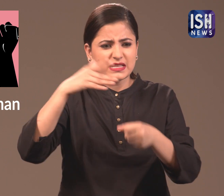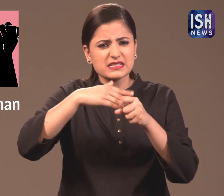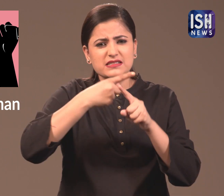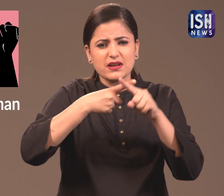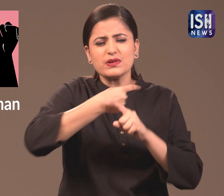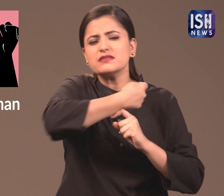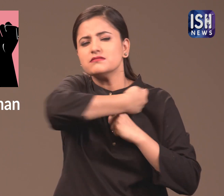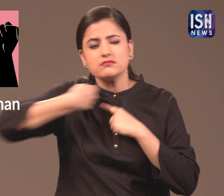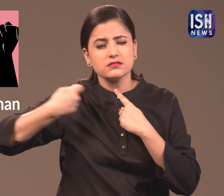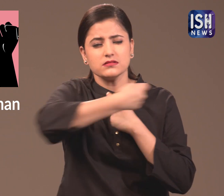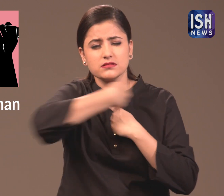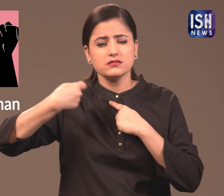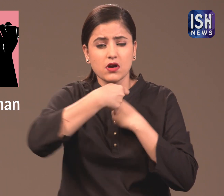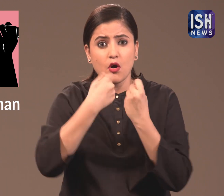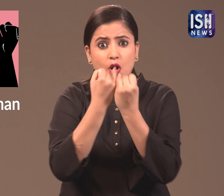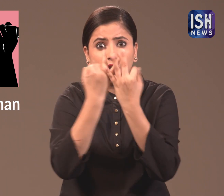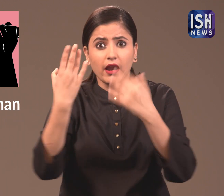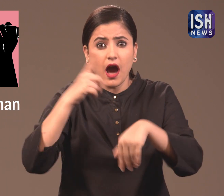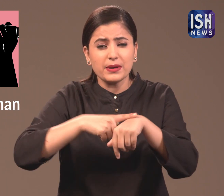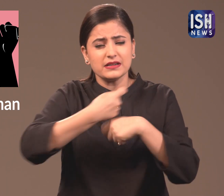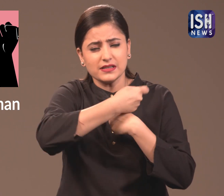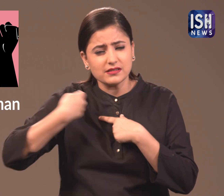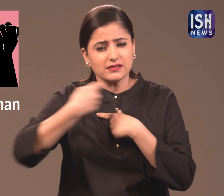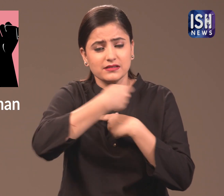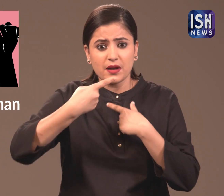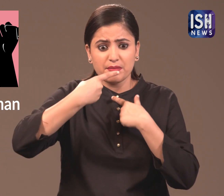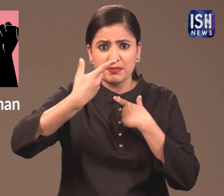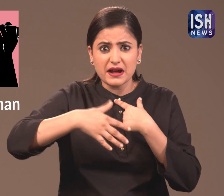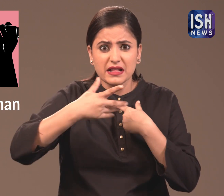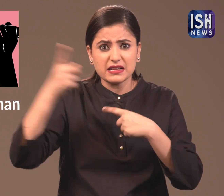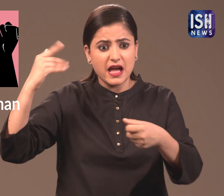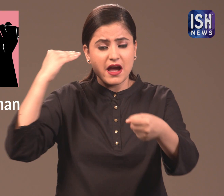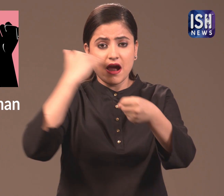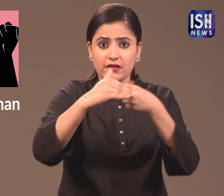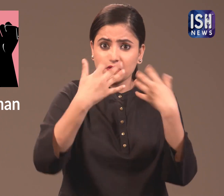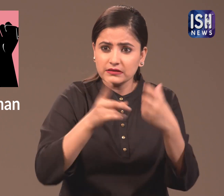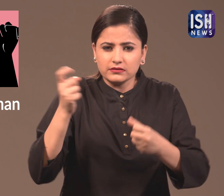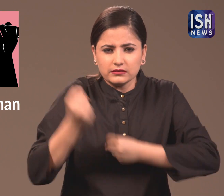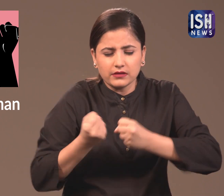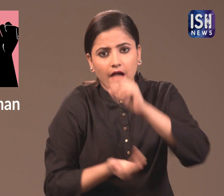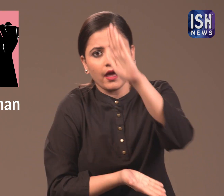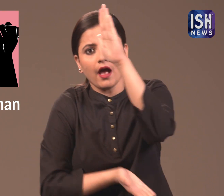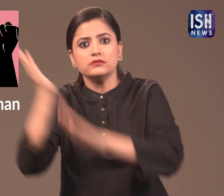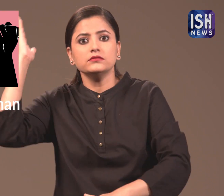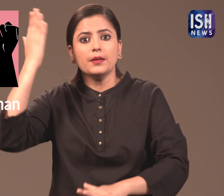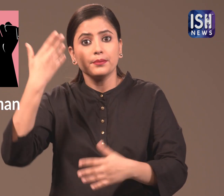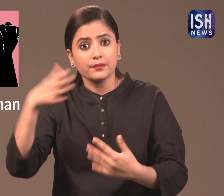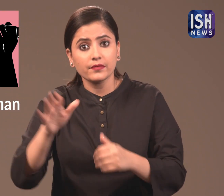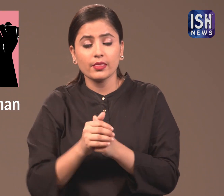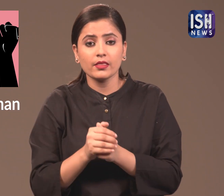He stabbed her multiple times in the neck and ran away.